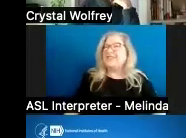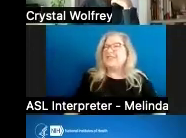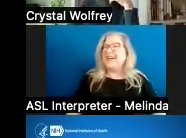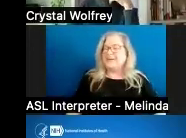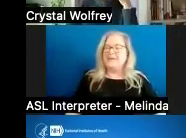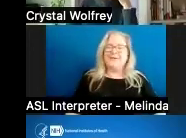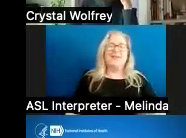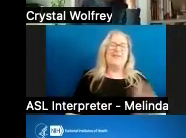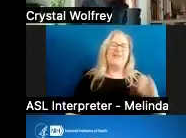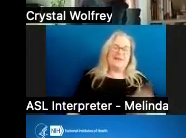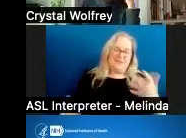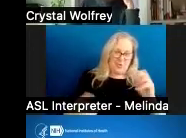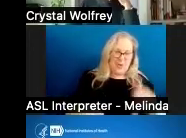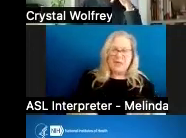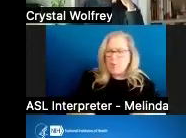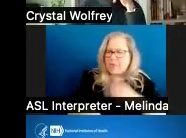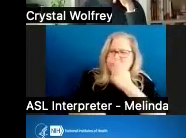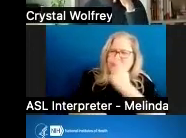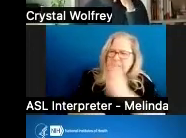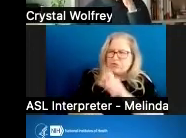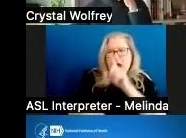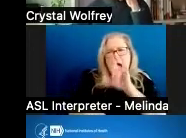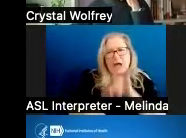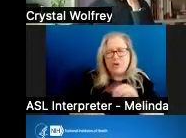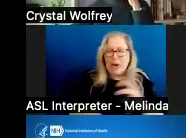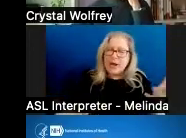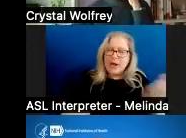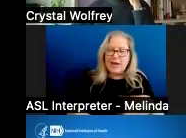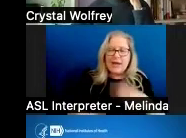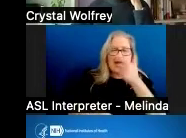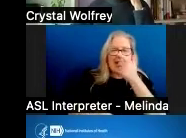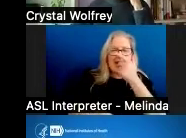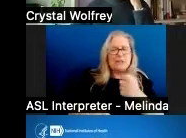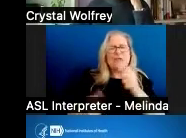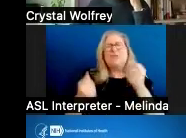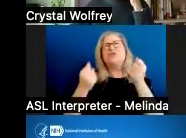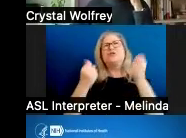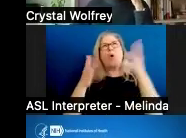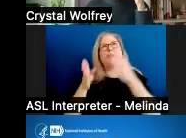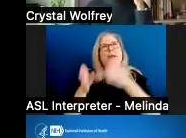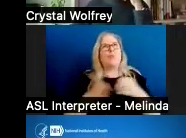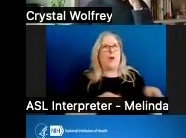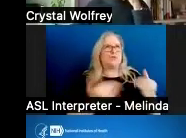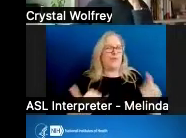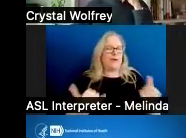So this is really interesting, actually, interesting in so many ways right now. So .. . But .. .